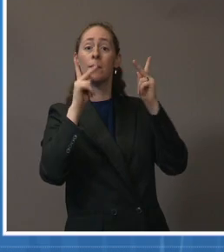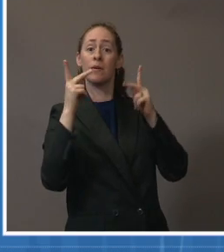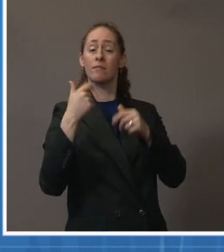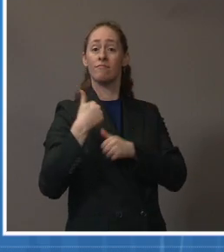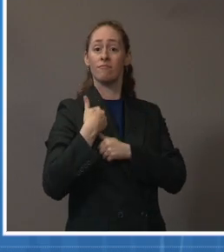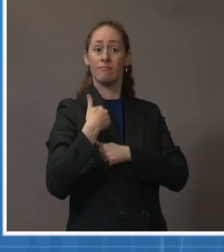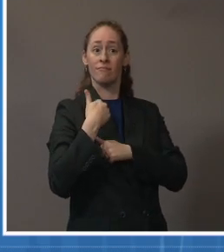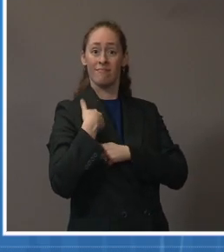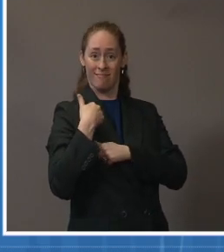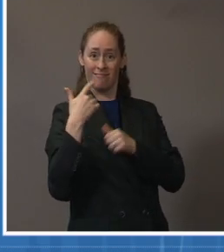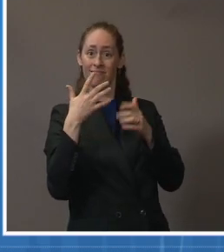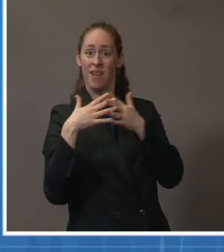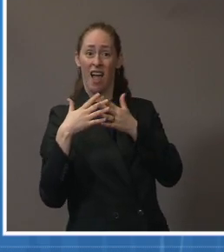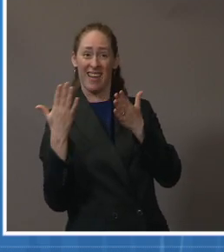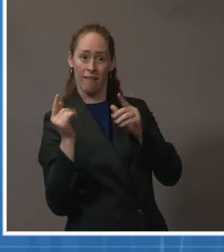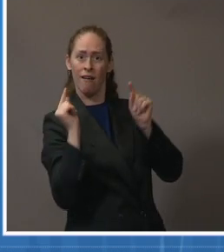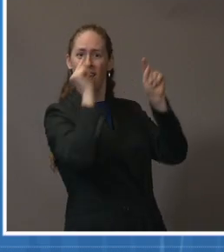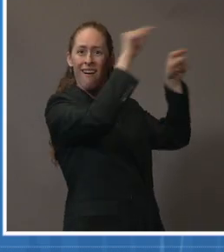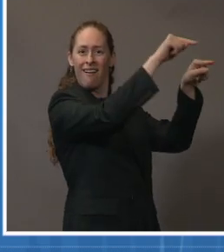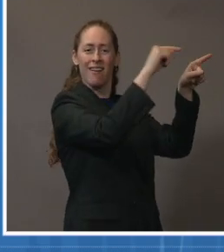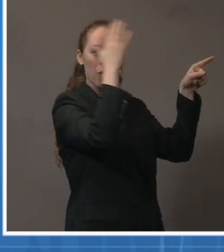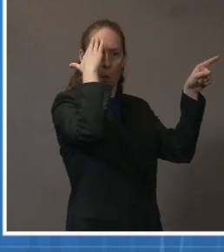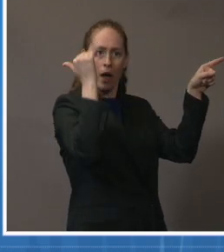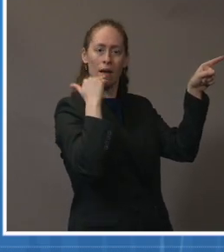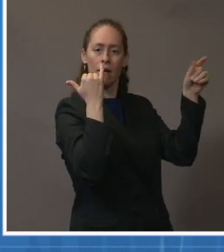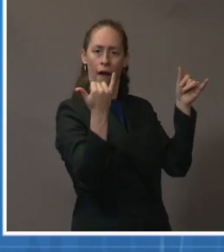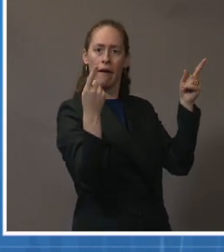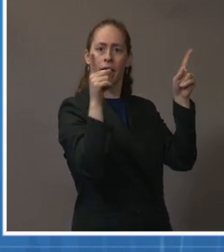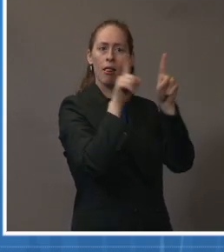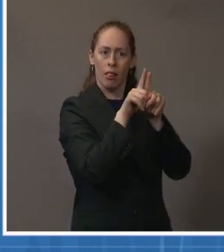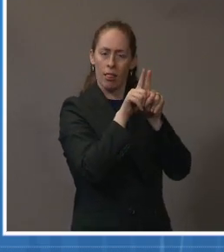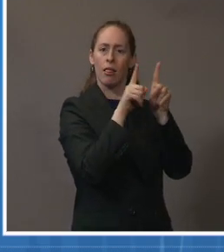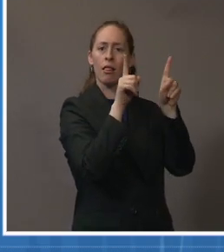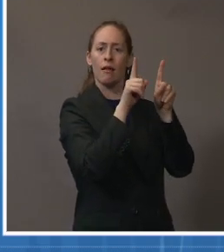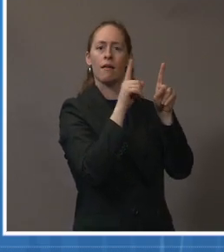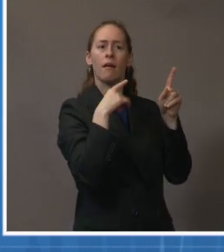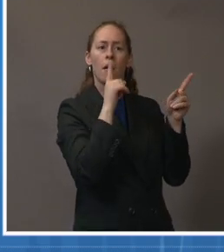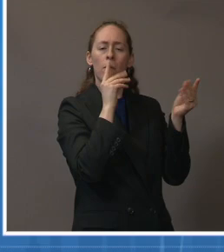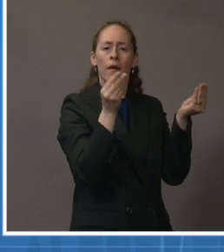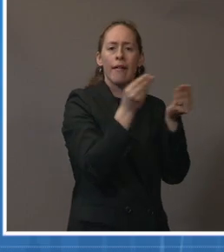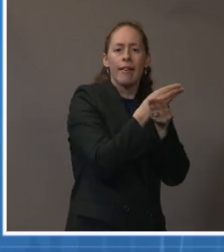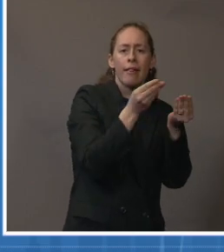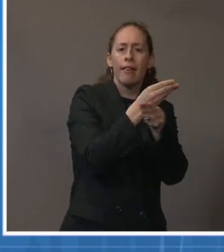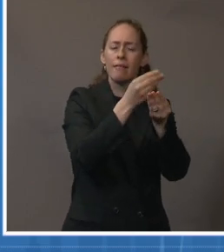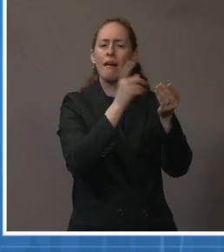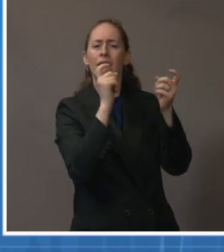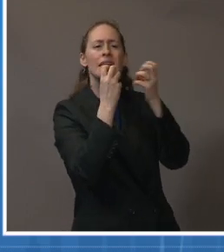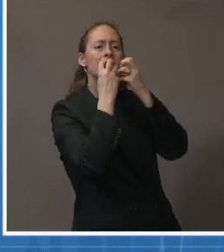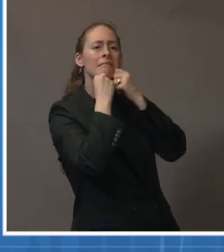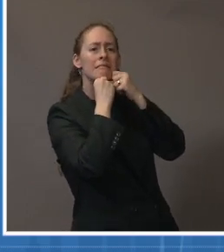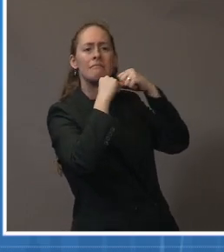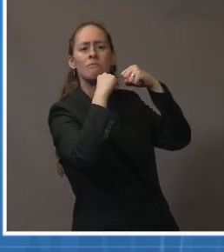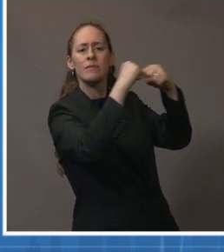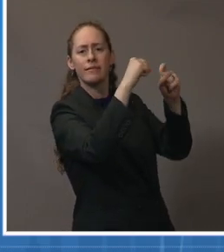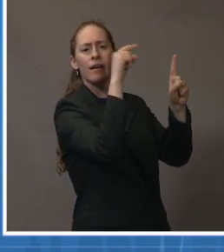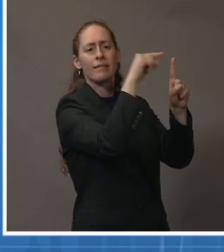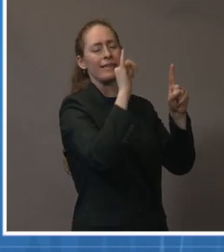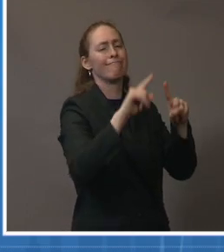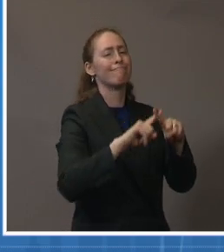the Korean troops who are standing shoulder to shoulder with us in that country. So it is a unique case and the kind of unique case